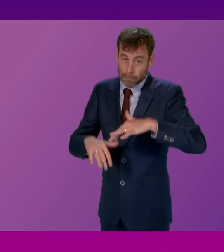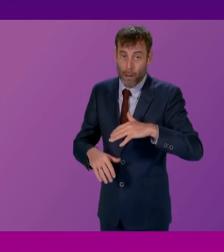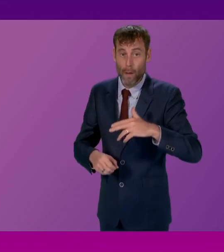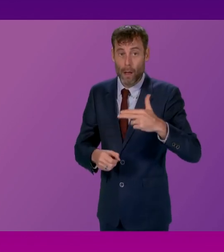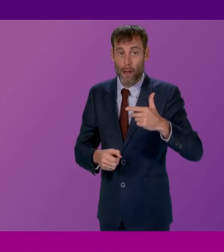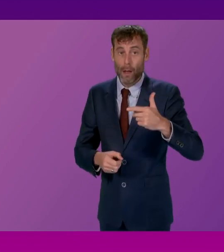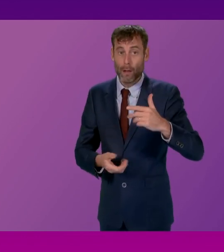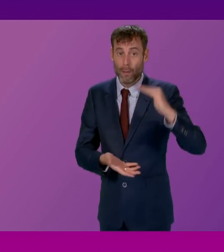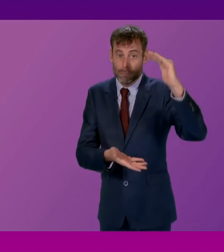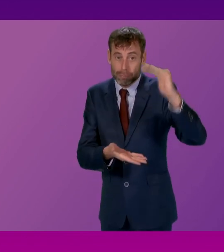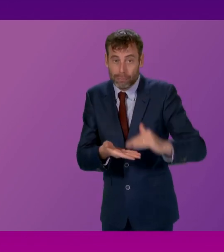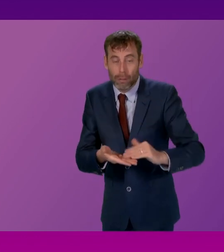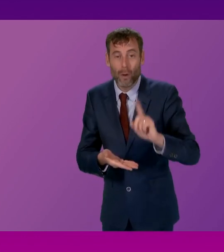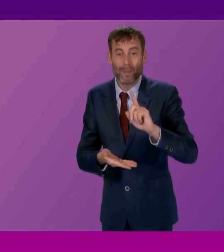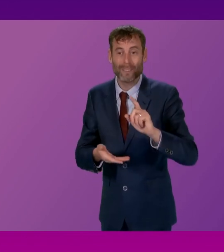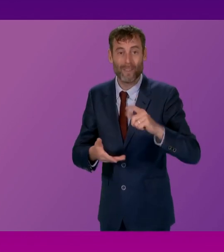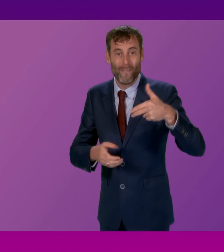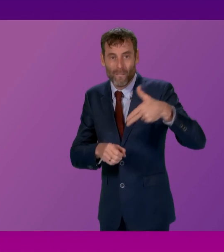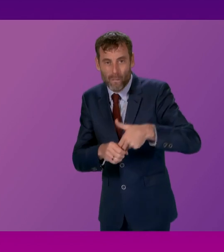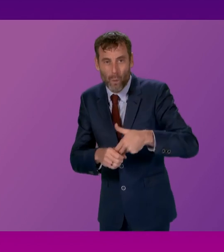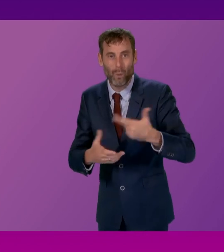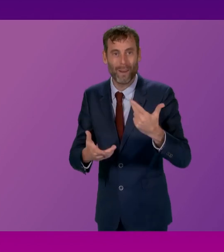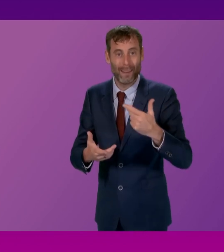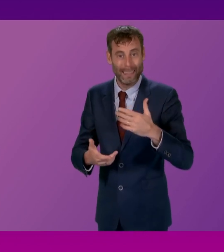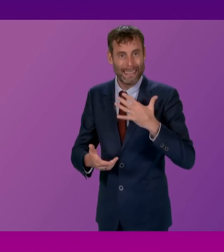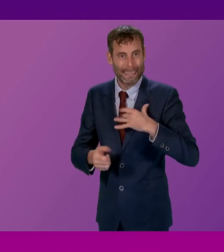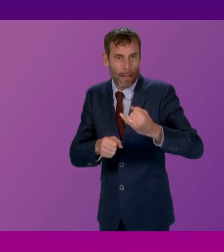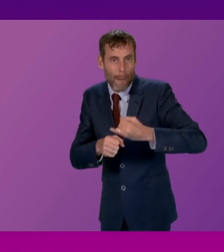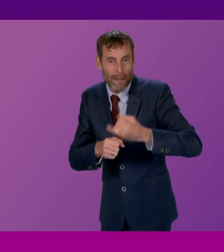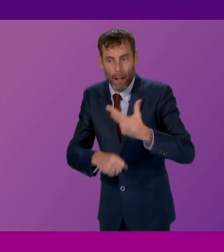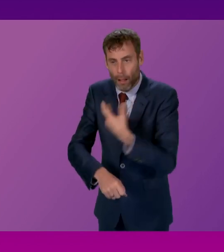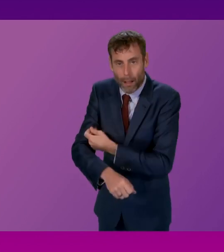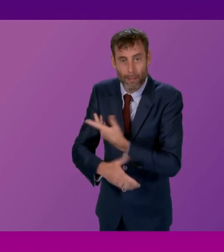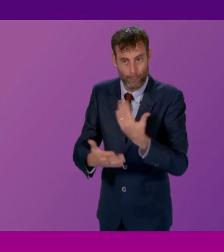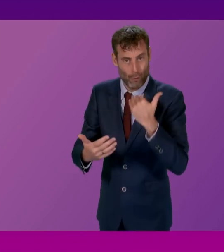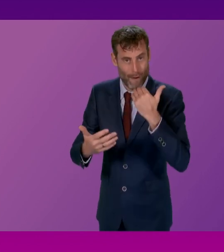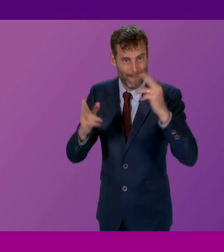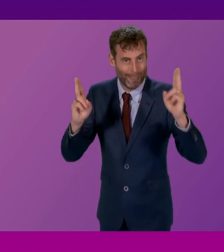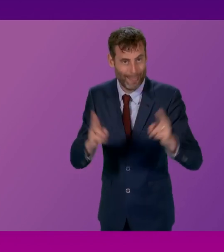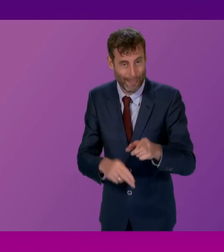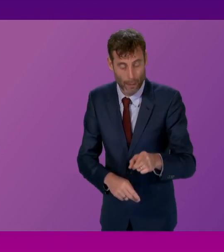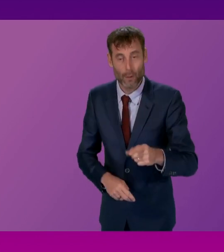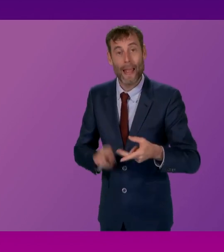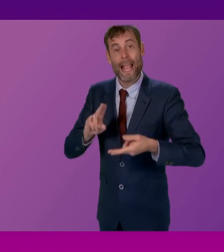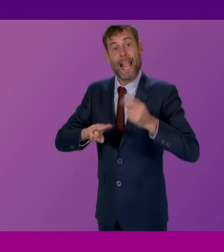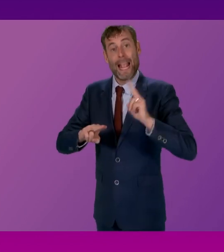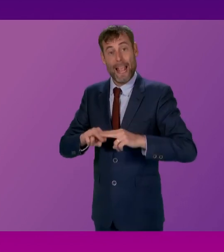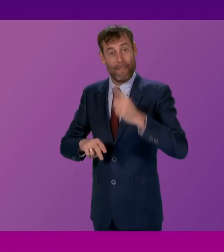When we can bring those injured people for treatment in Scotland and the UK, Scotland